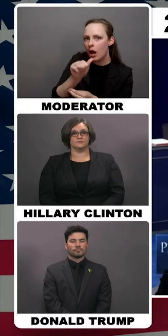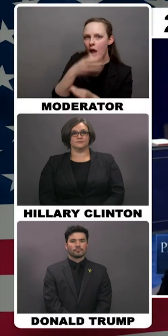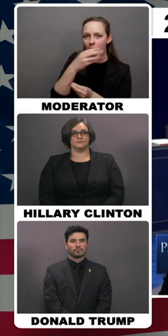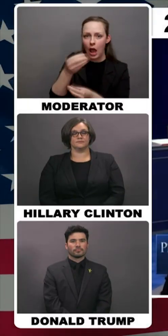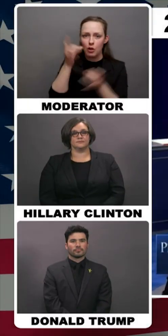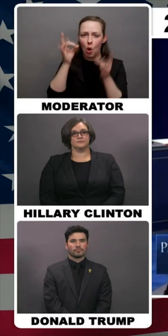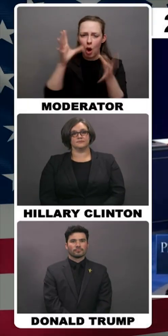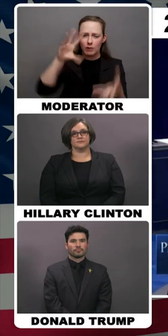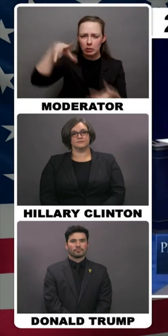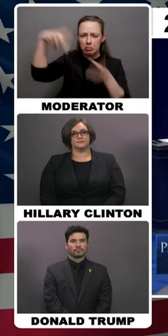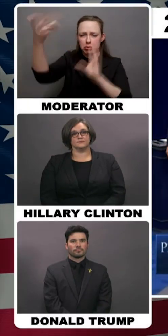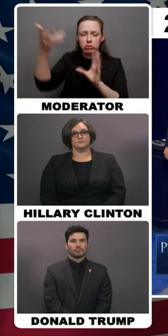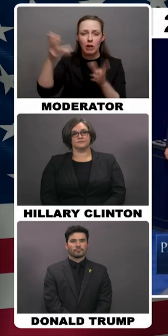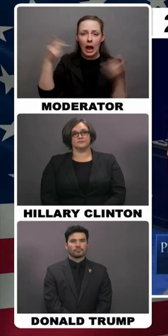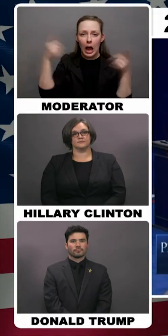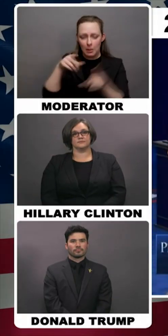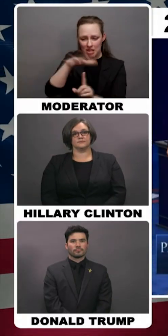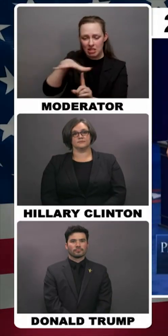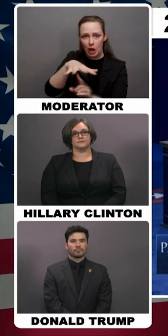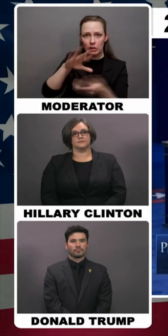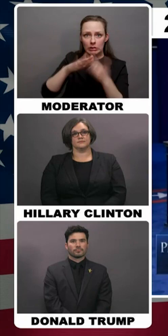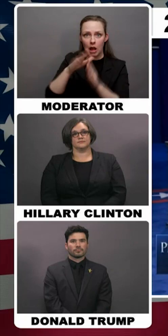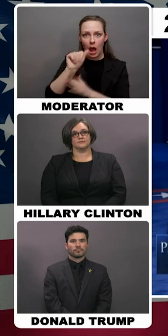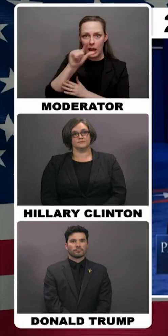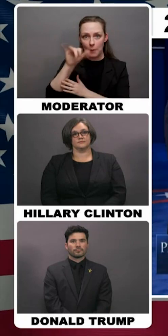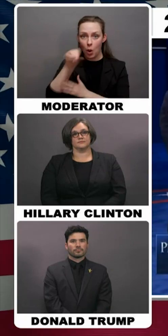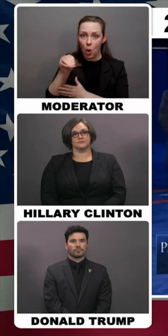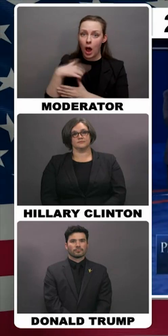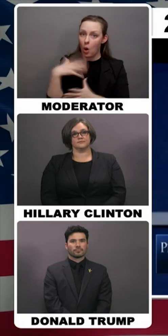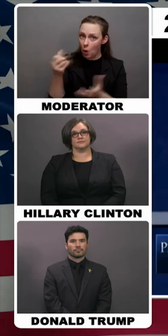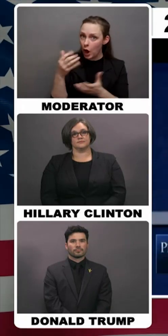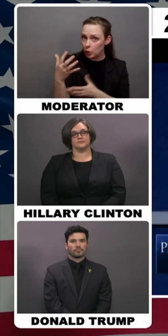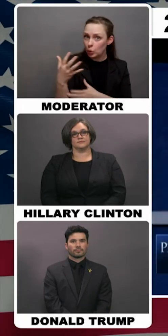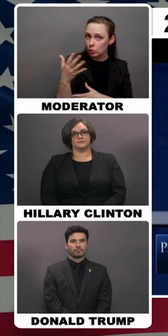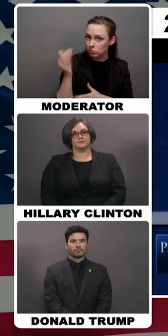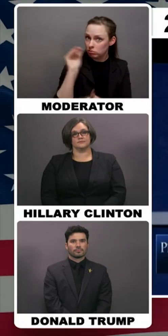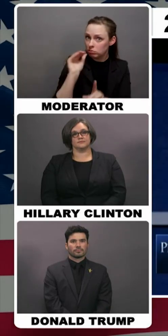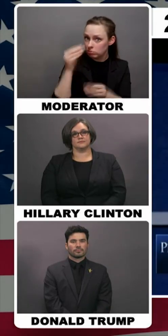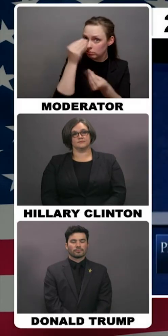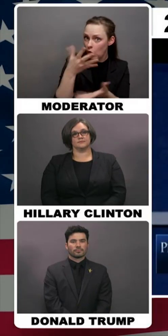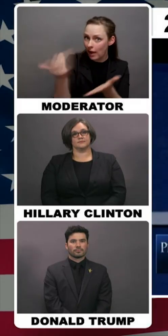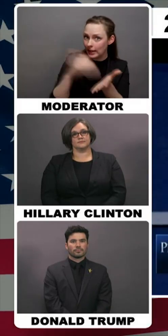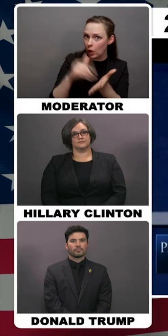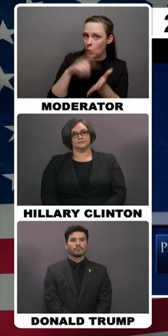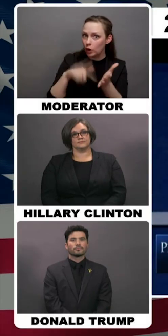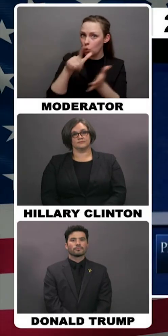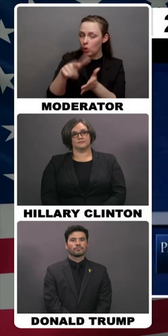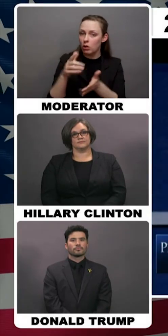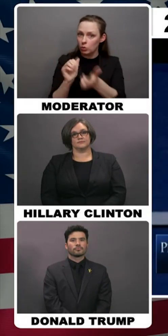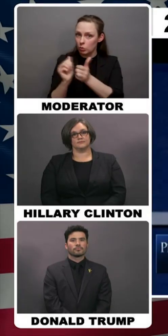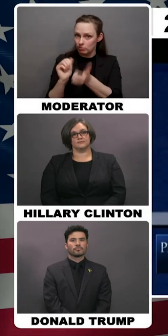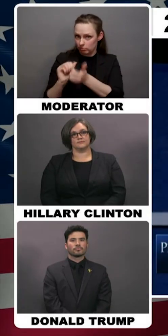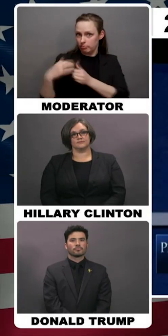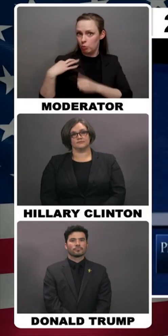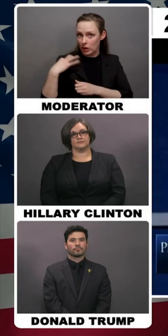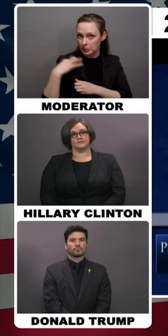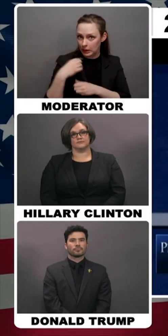And I want to remind you what your running mate said. He said, provocations by Russia need to be met with American strength.